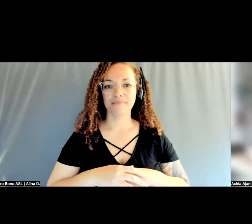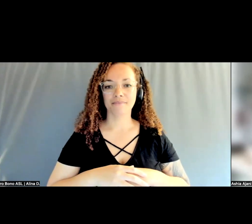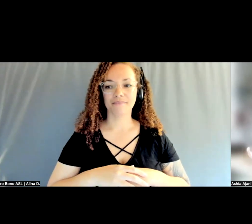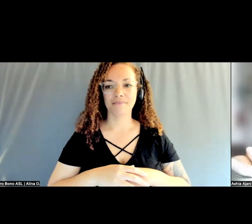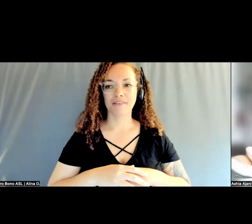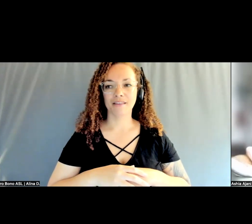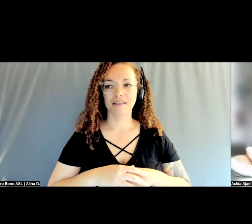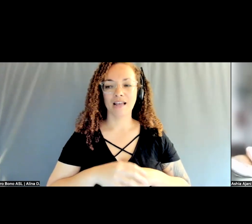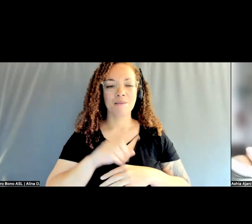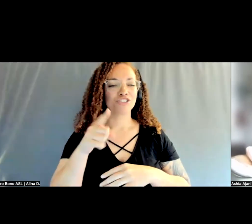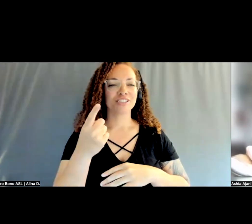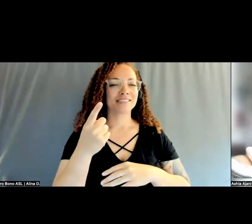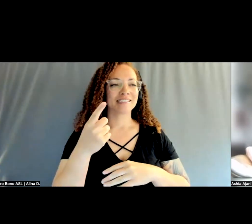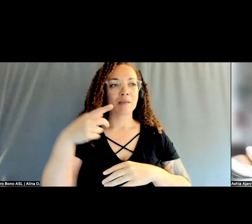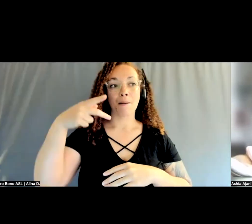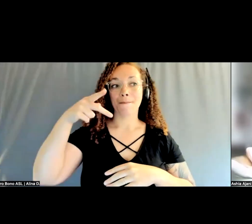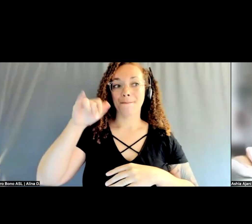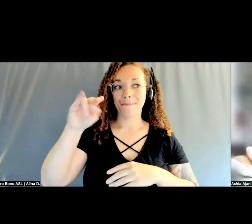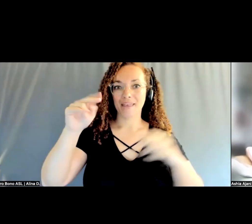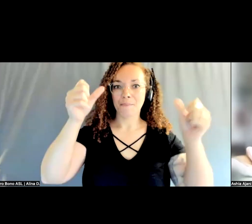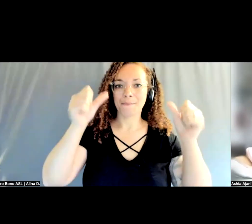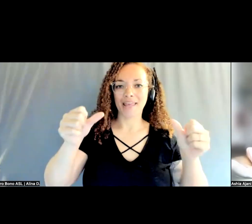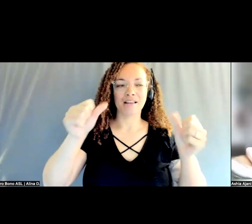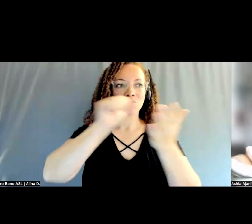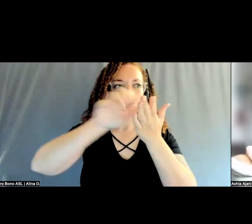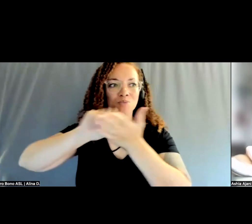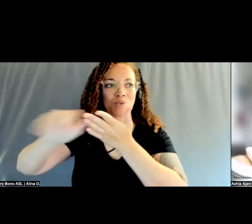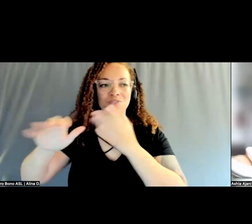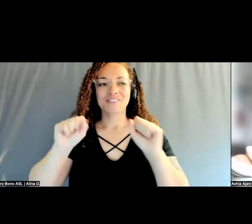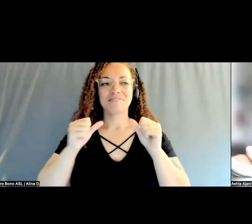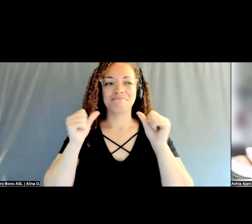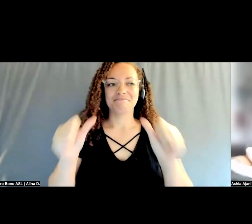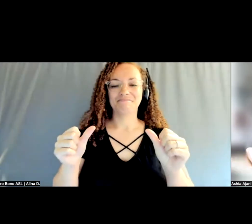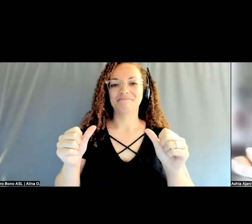the pins we can see all the folks reading. So, our first featured poet for tonight is